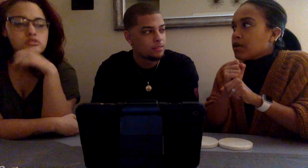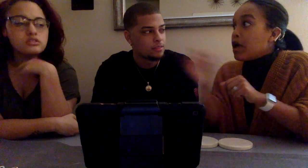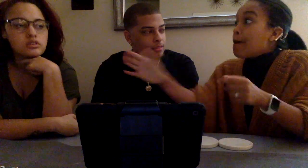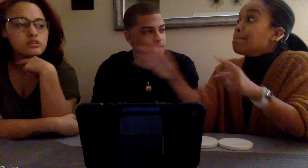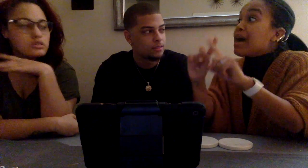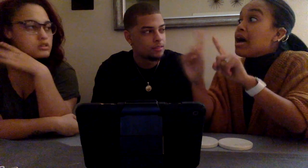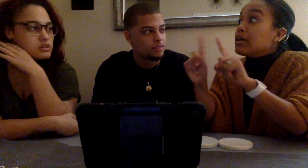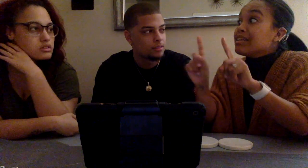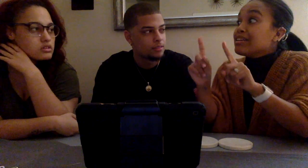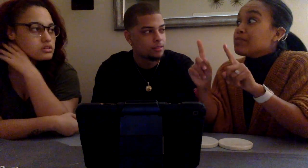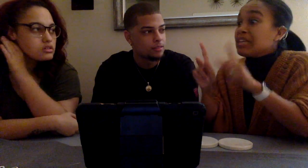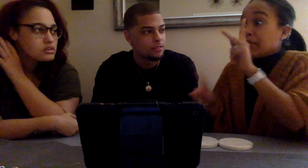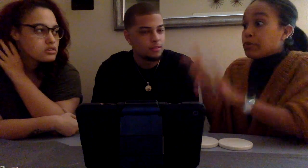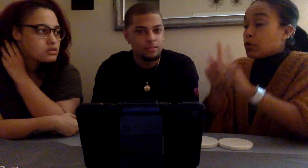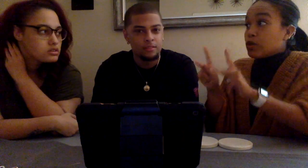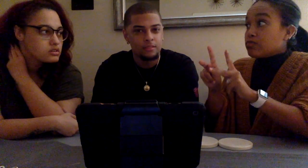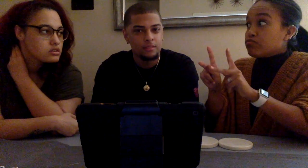V: But but... people...